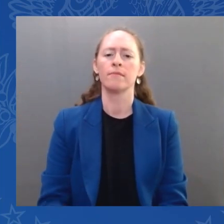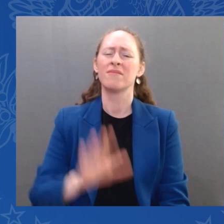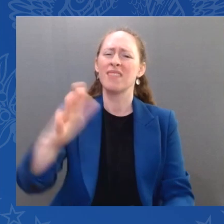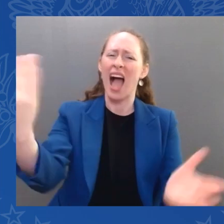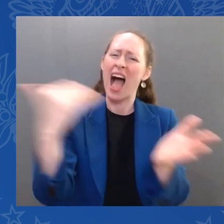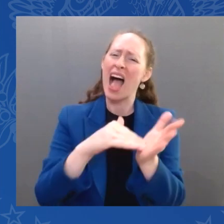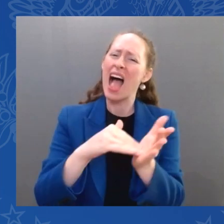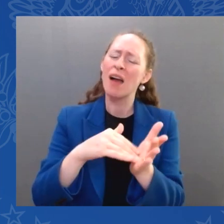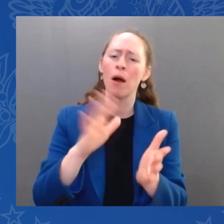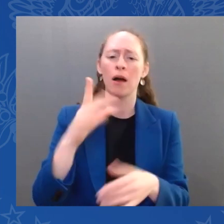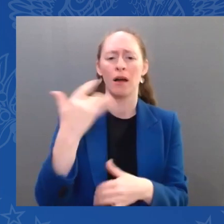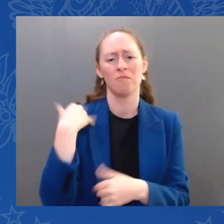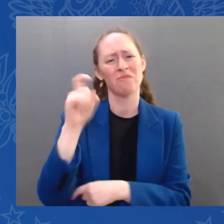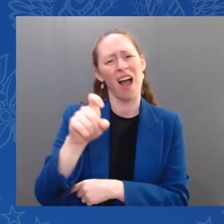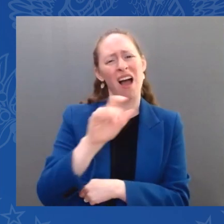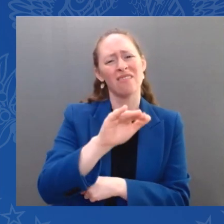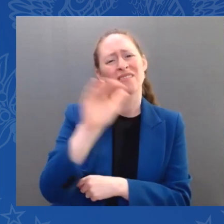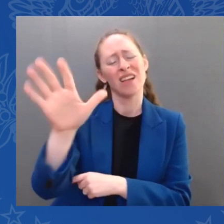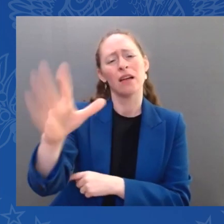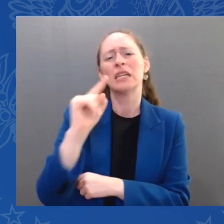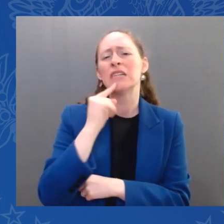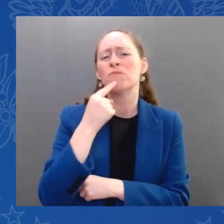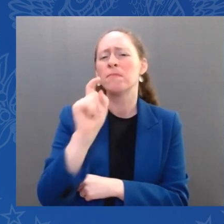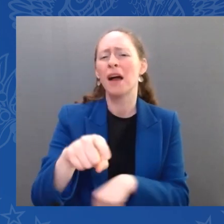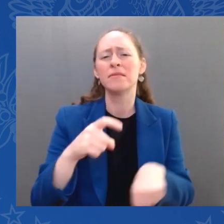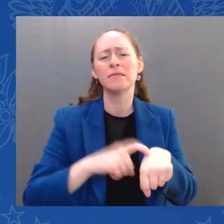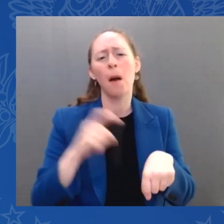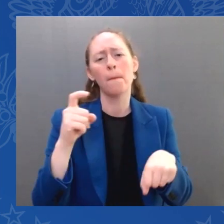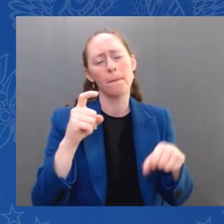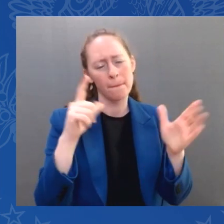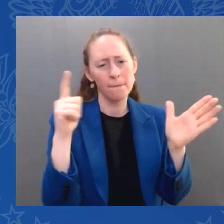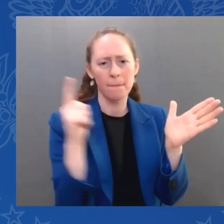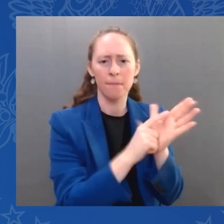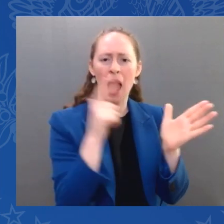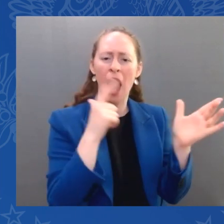As I have said before, adults are stubborn. We're resistant to change,